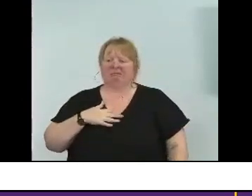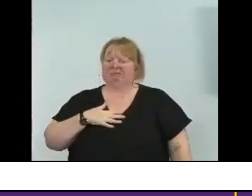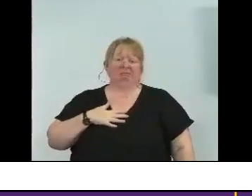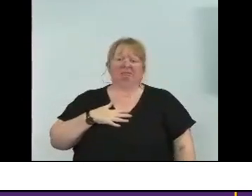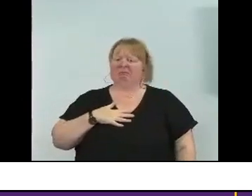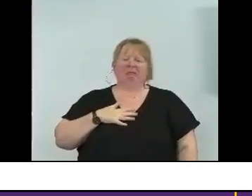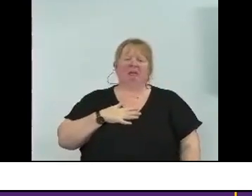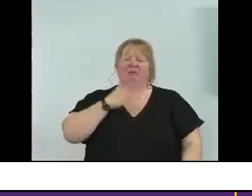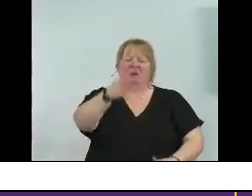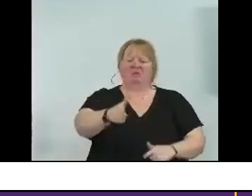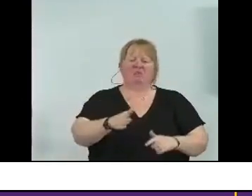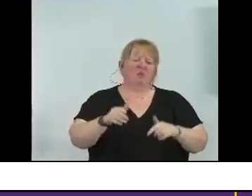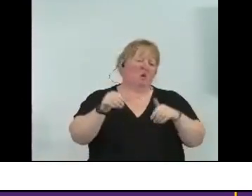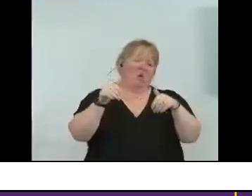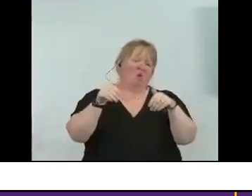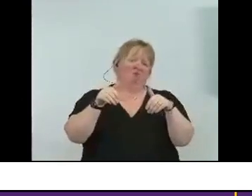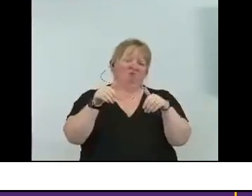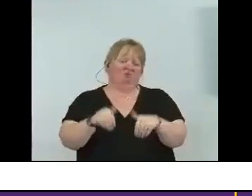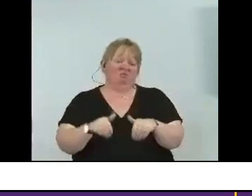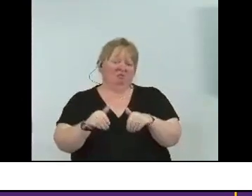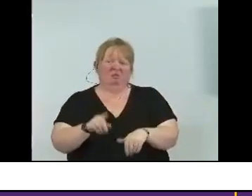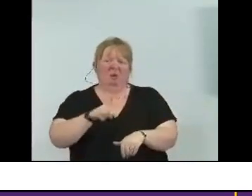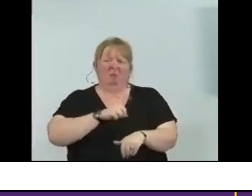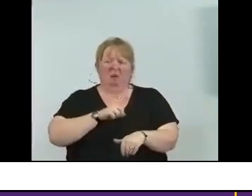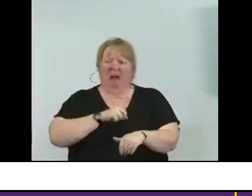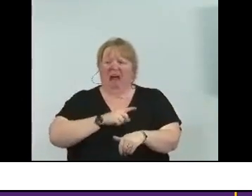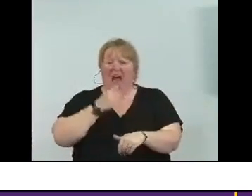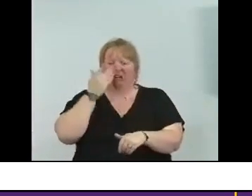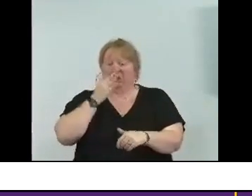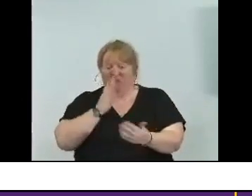know that you have accessible till points that I can go straight to, which you can by the way,